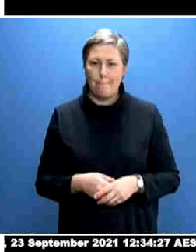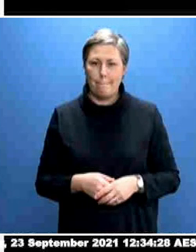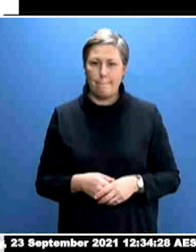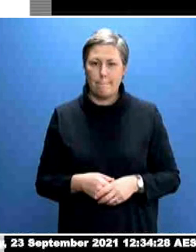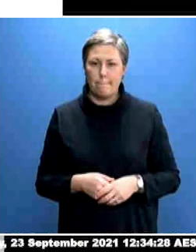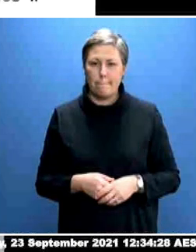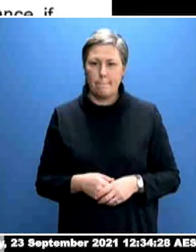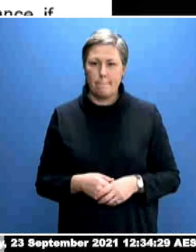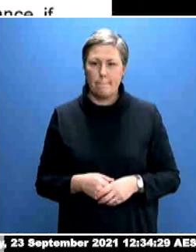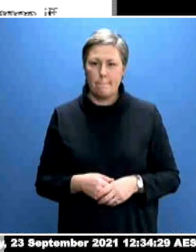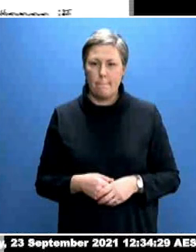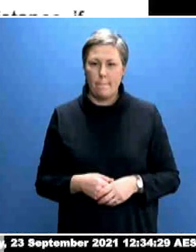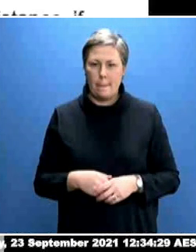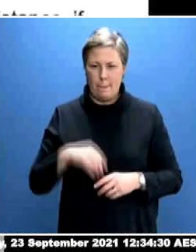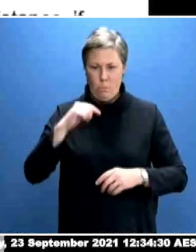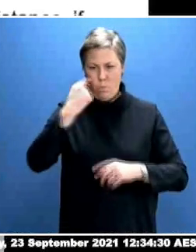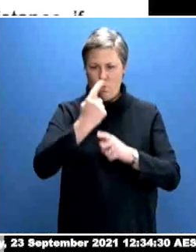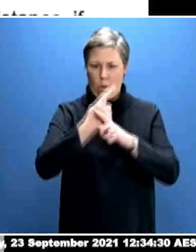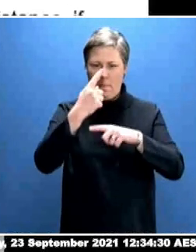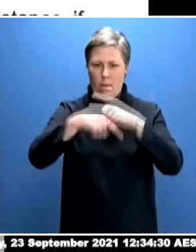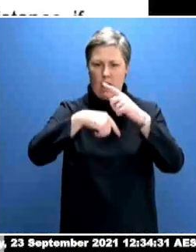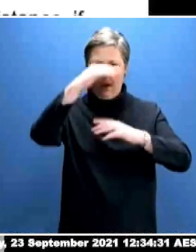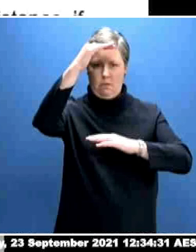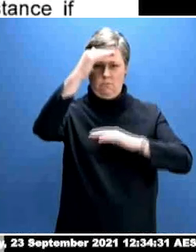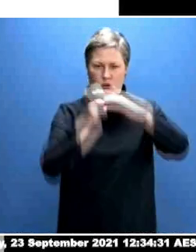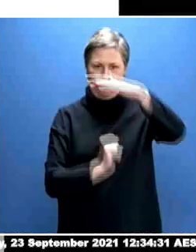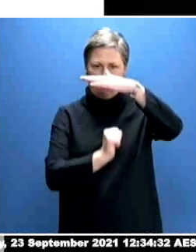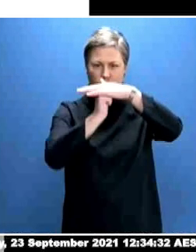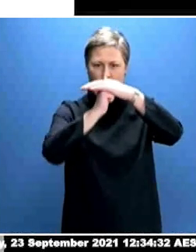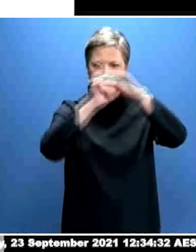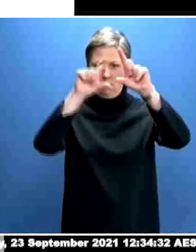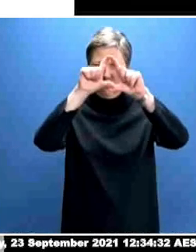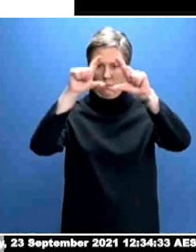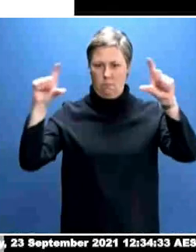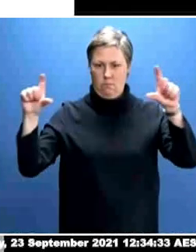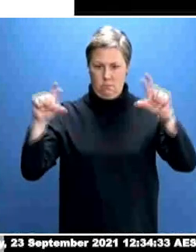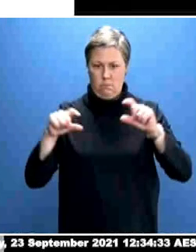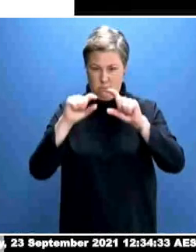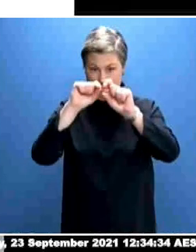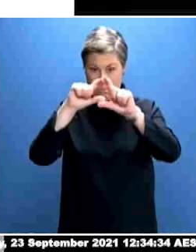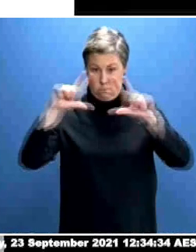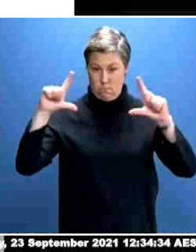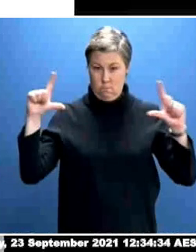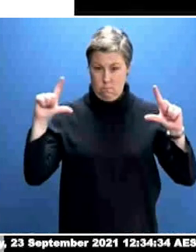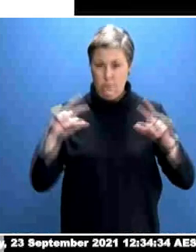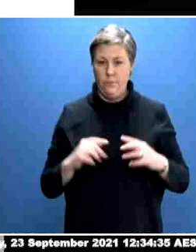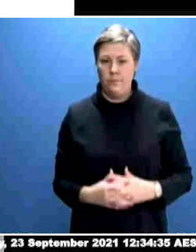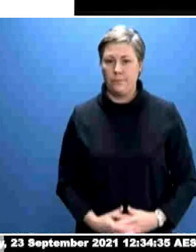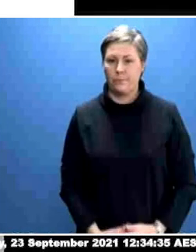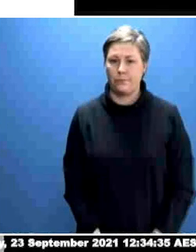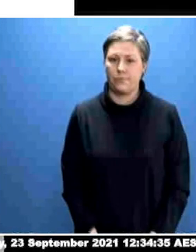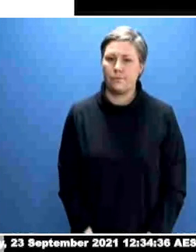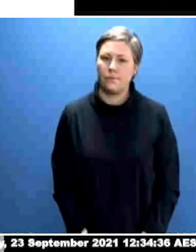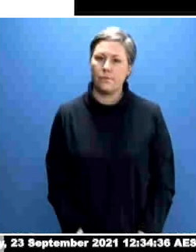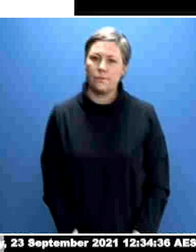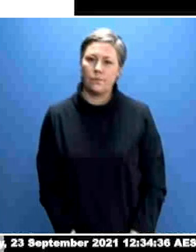where we're focusing on at the moment, where there's a reference being made